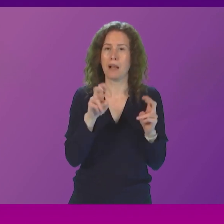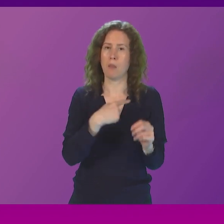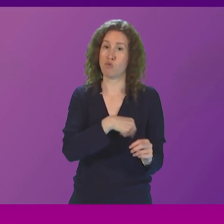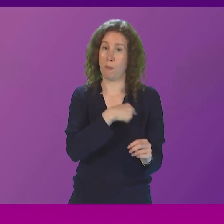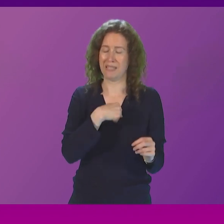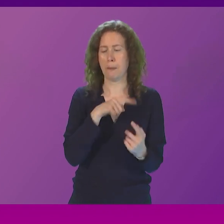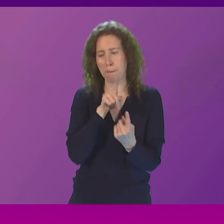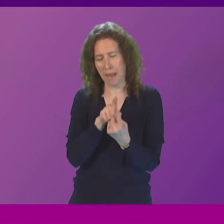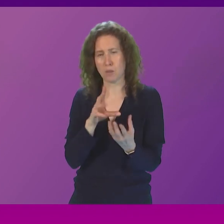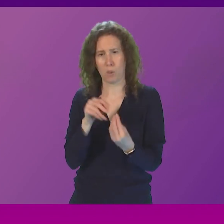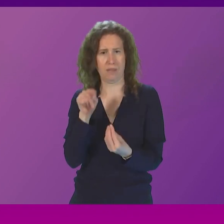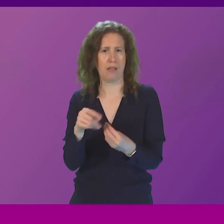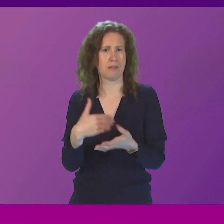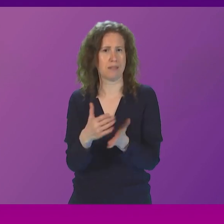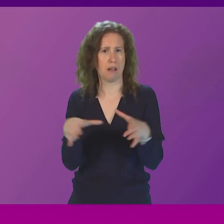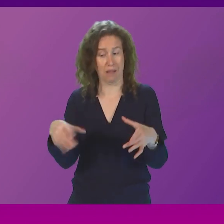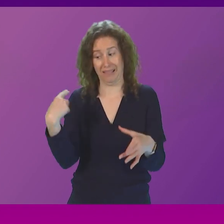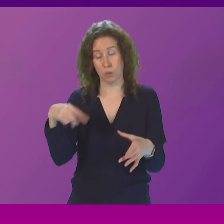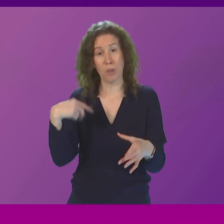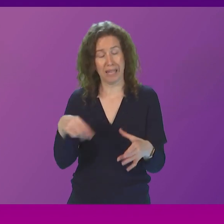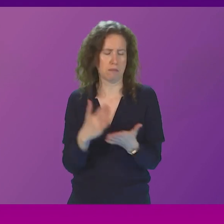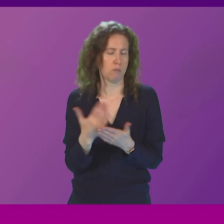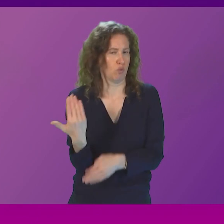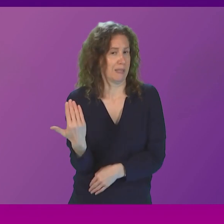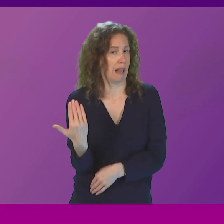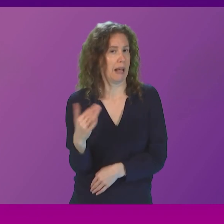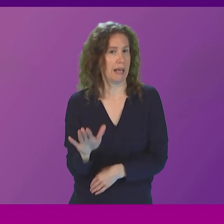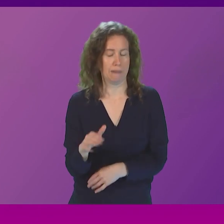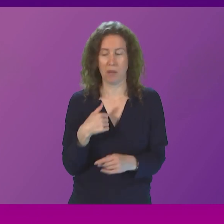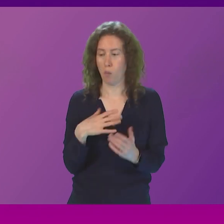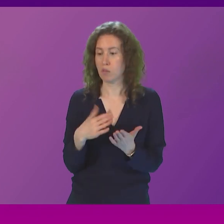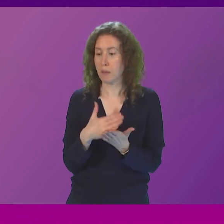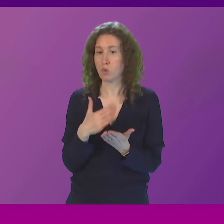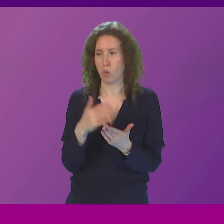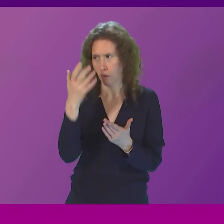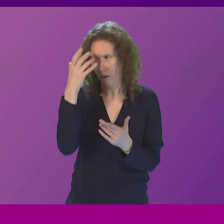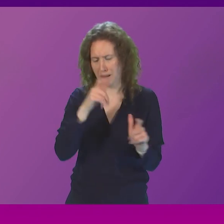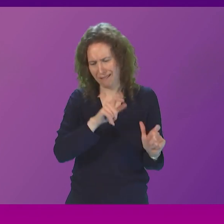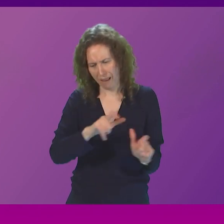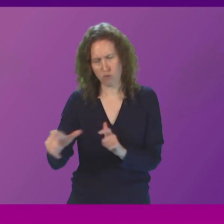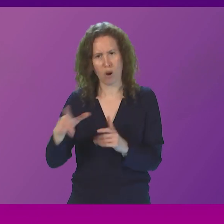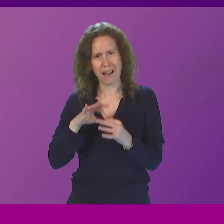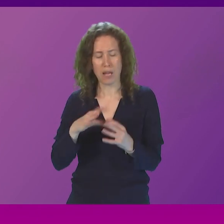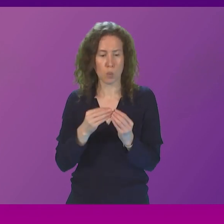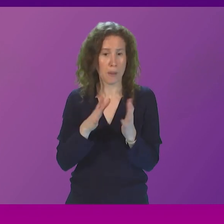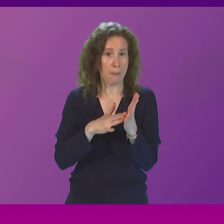independent sector just this week, I believe—and certainly recently. I will ensure that the Government continues to engage, whether that is with Meghan Gallacher